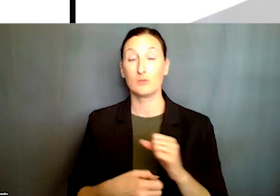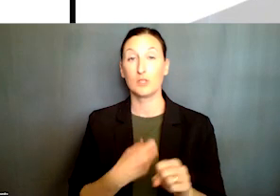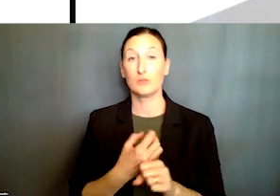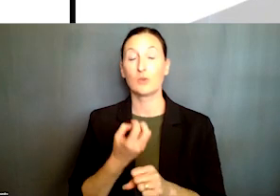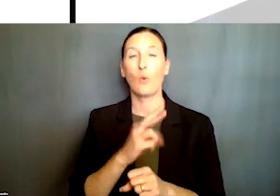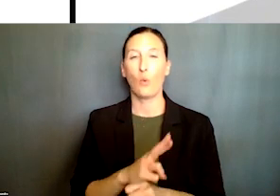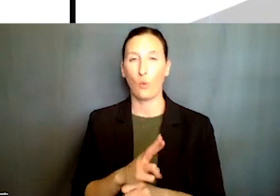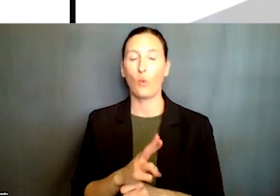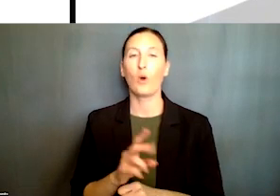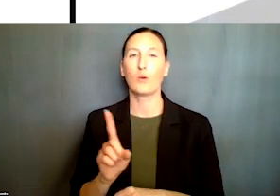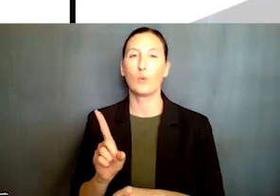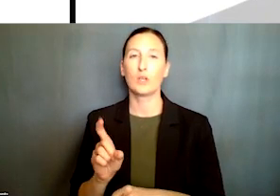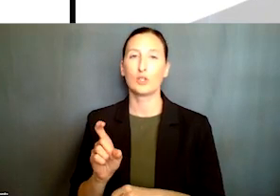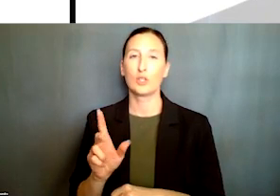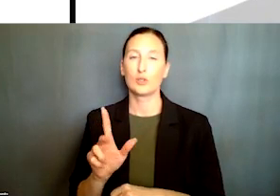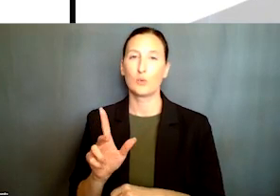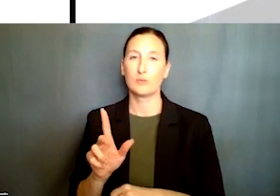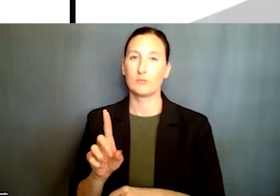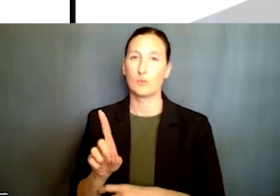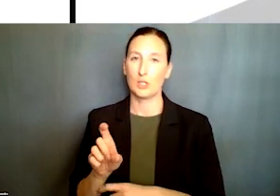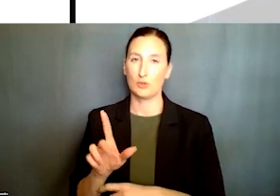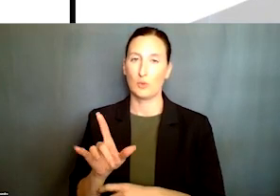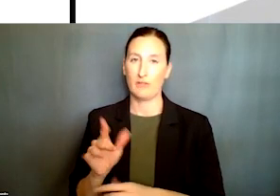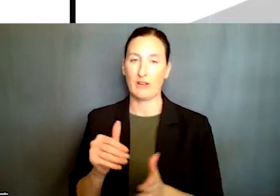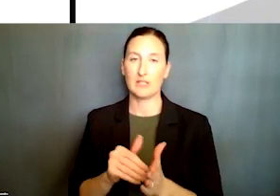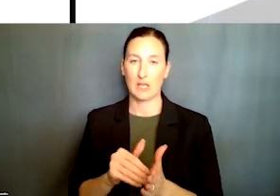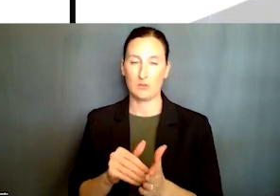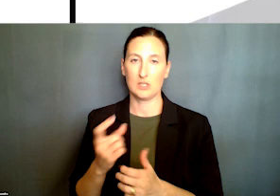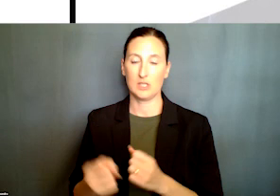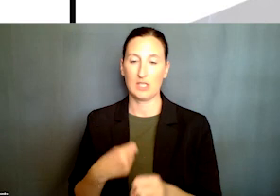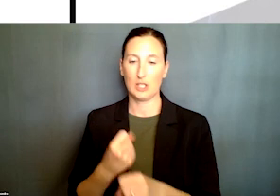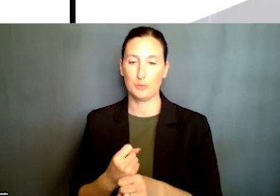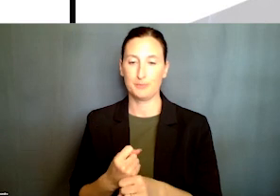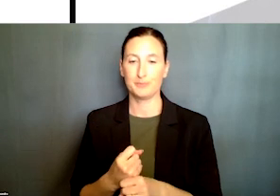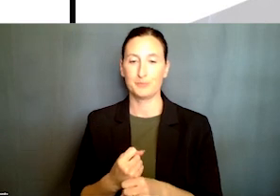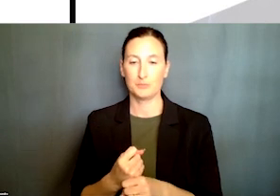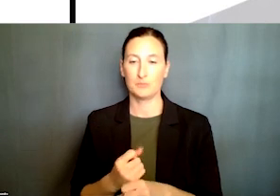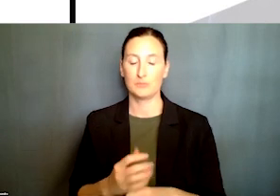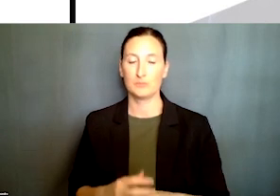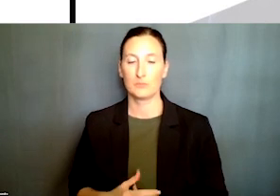they're up to 125,000 a year. This is a trim down version of CAREER.